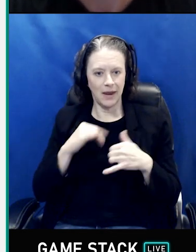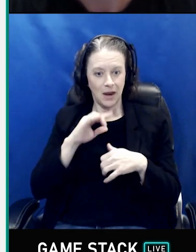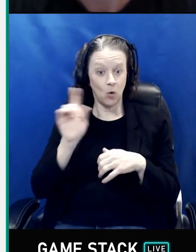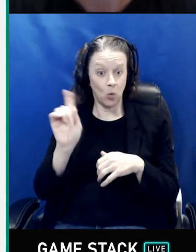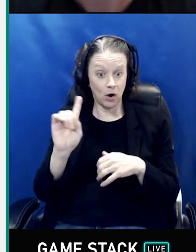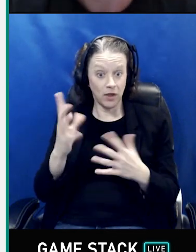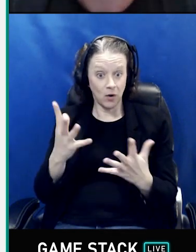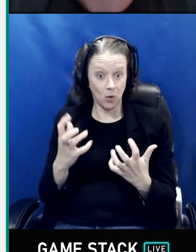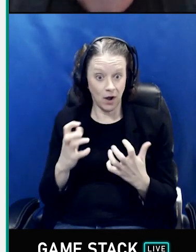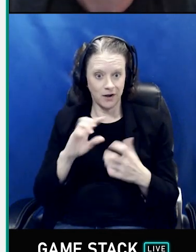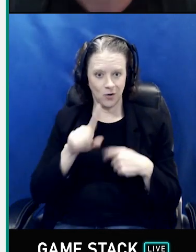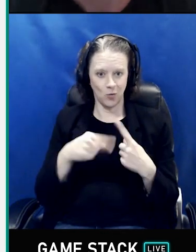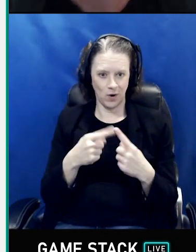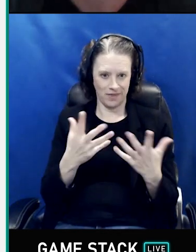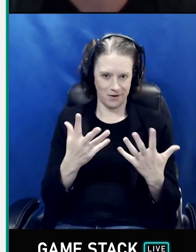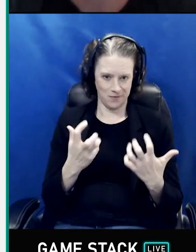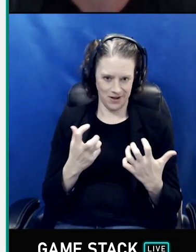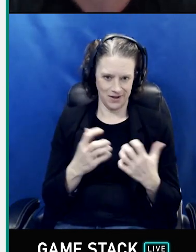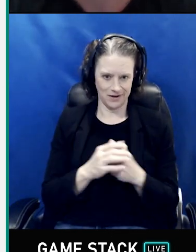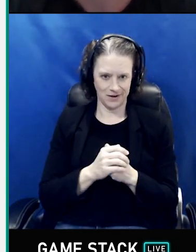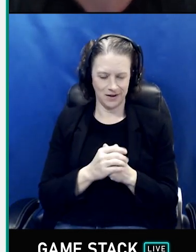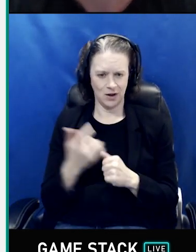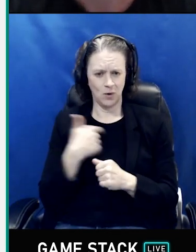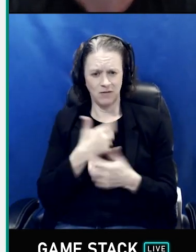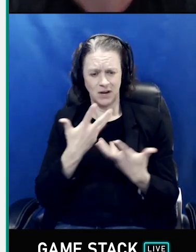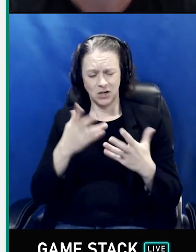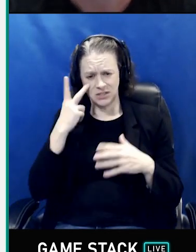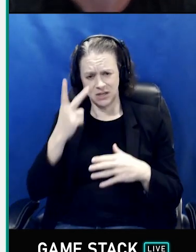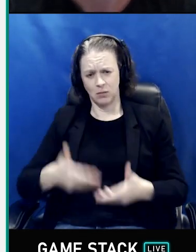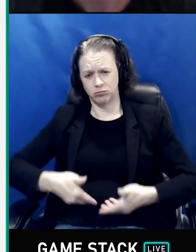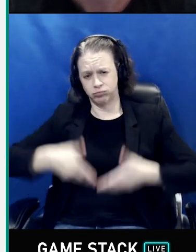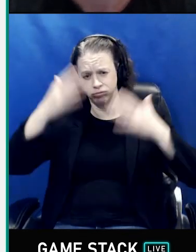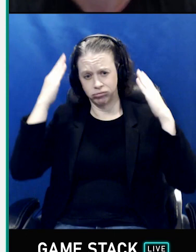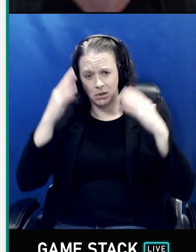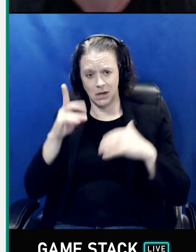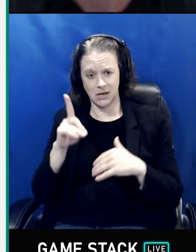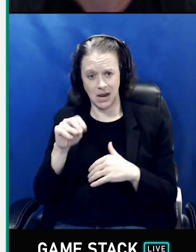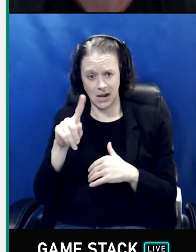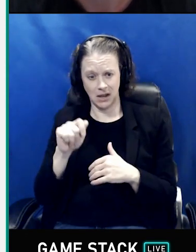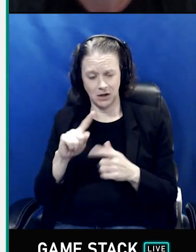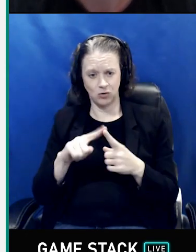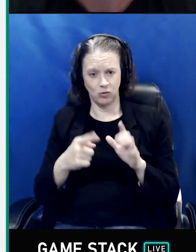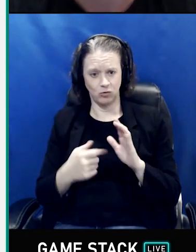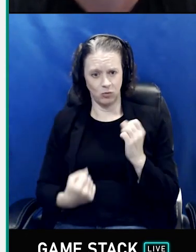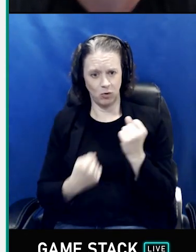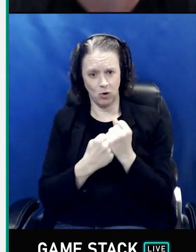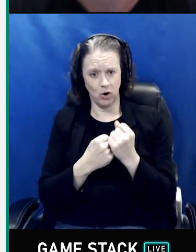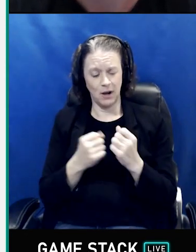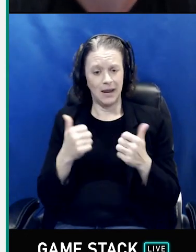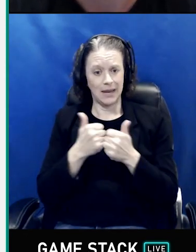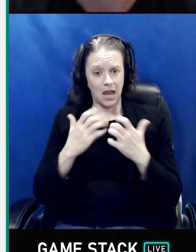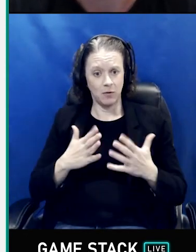We have already seen overwhelming data to support gamers playing more sessions, at more times during the day,